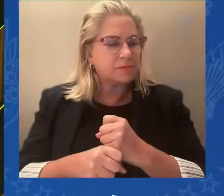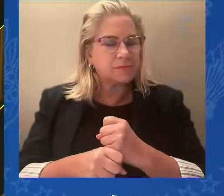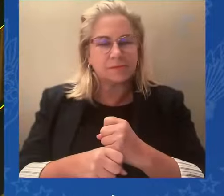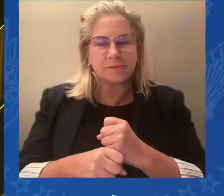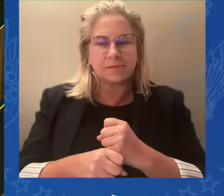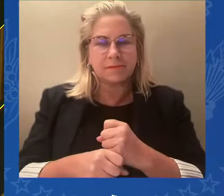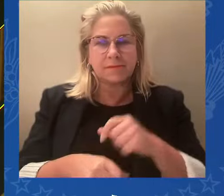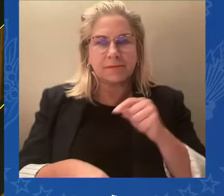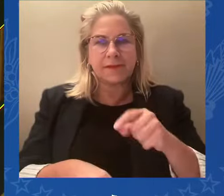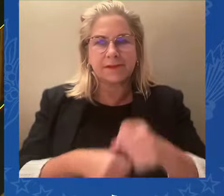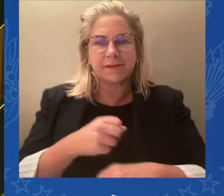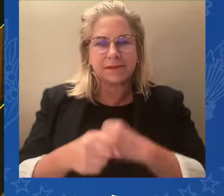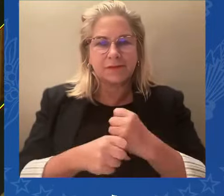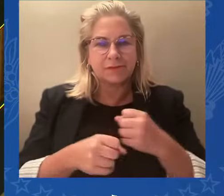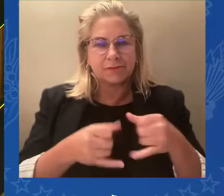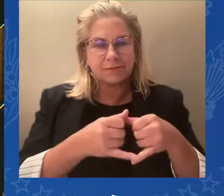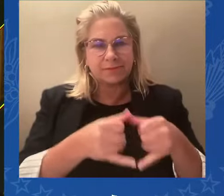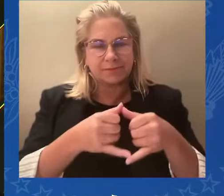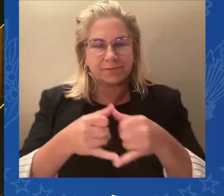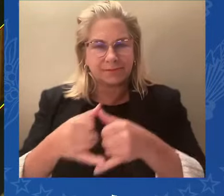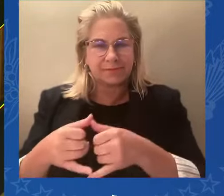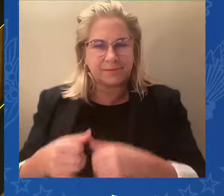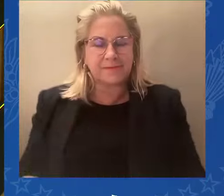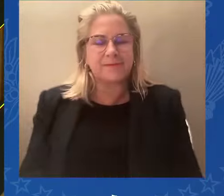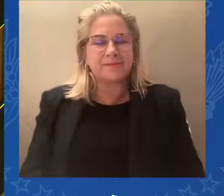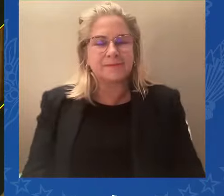Female Speaker: -- Horsford and Terry A Sewell.